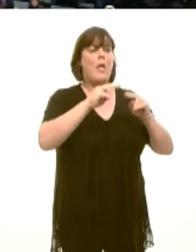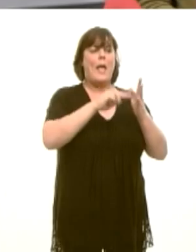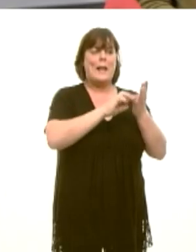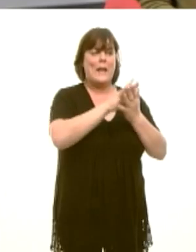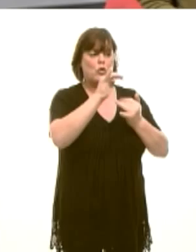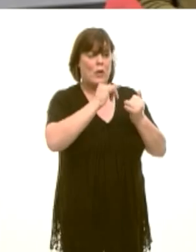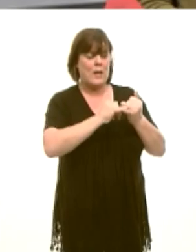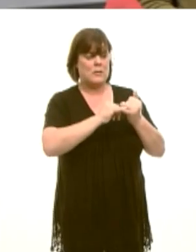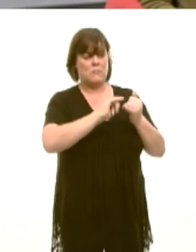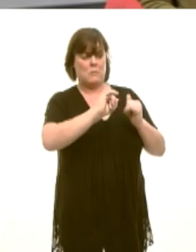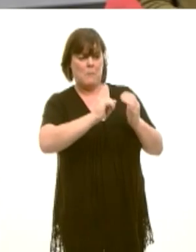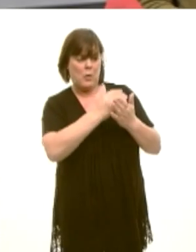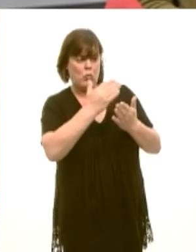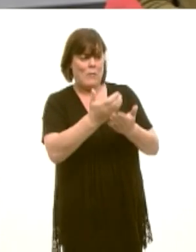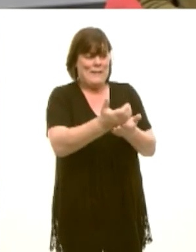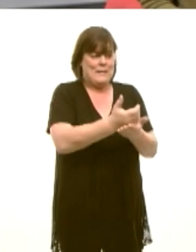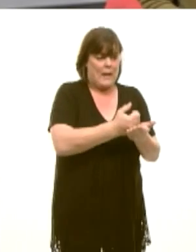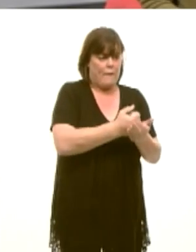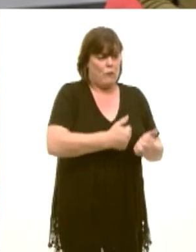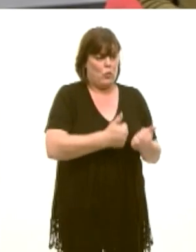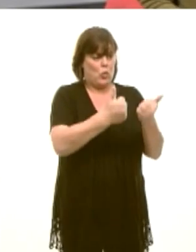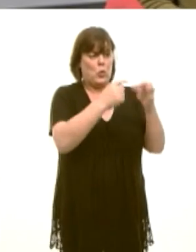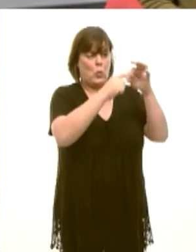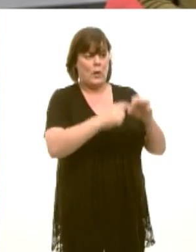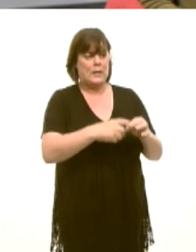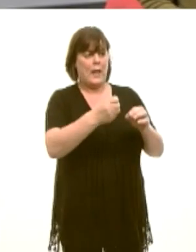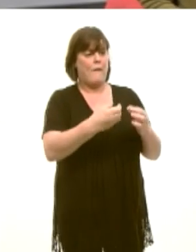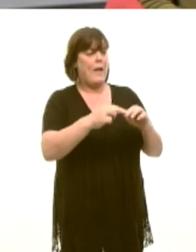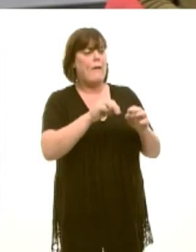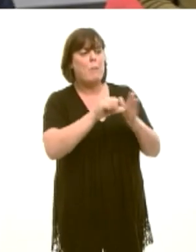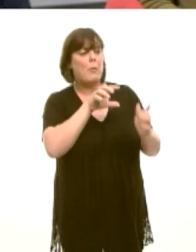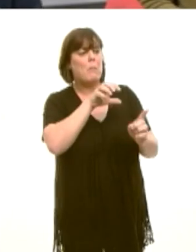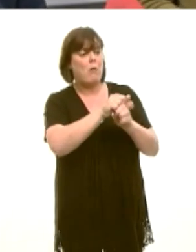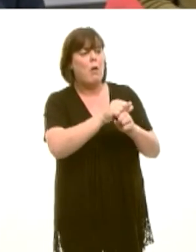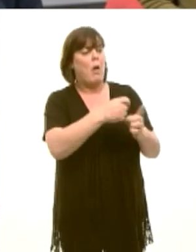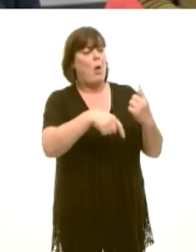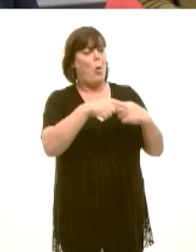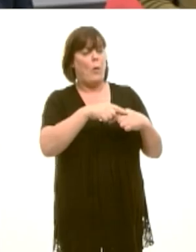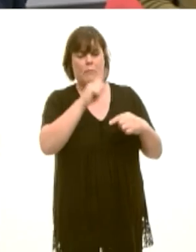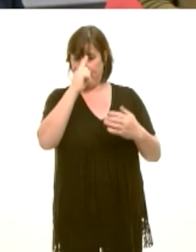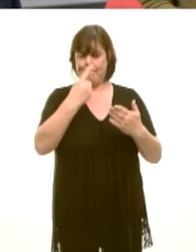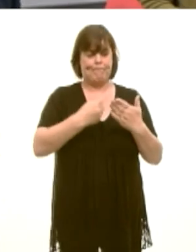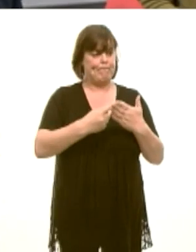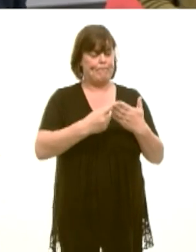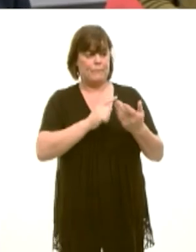and to drive continuous improvement, and where problems are identified, we take decisive action. Bethan Jenkins: Thank you for that answer,